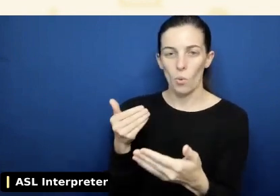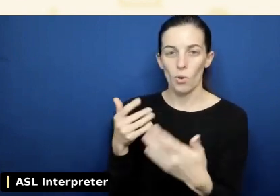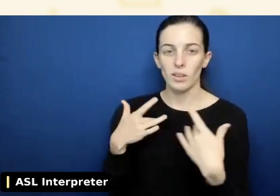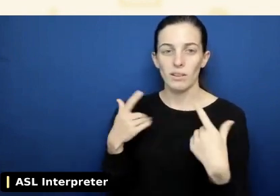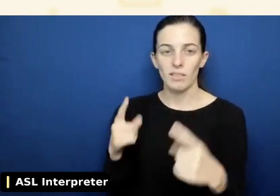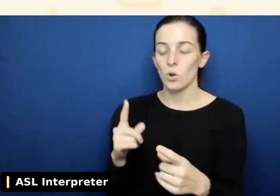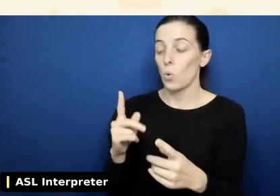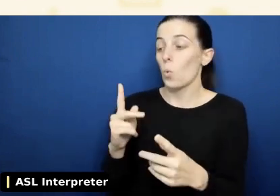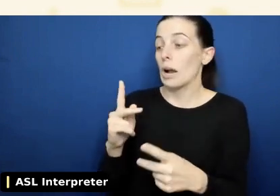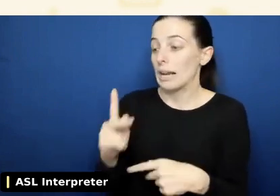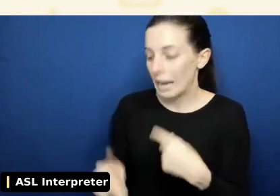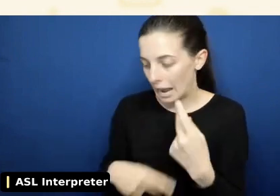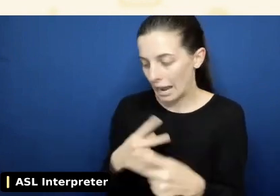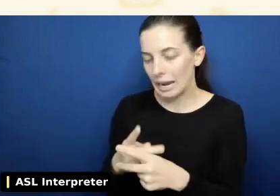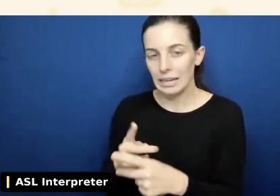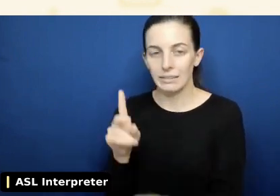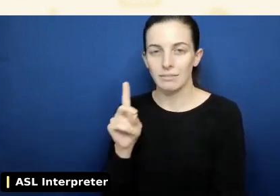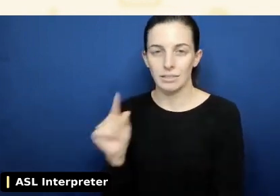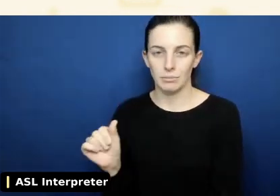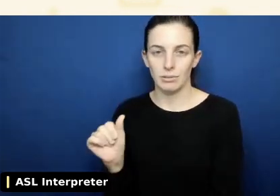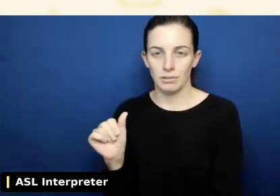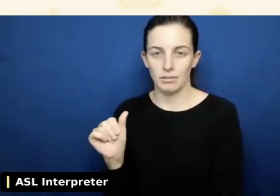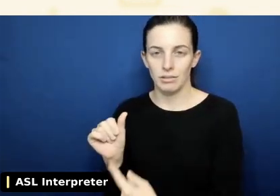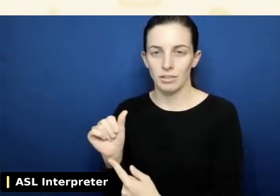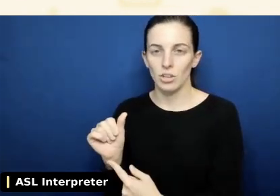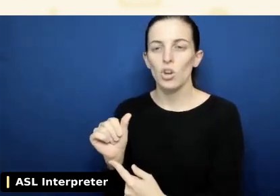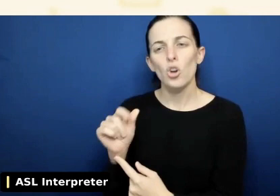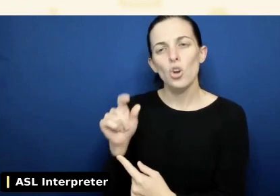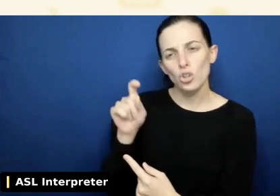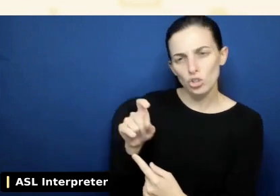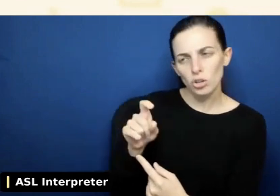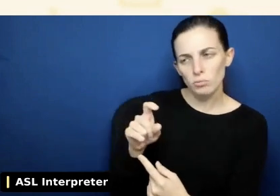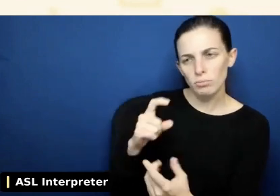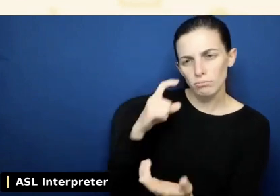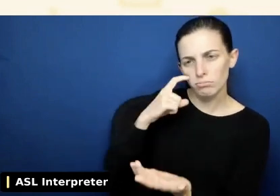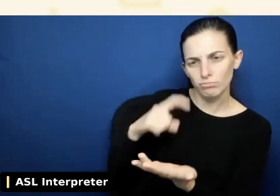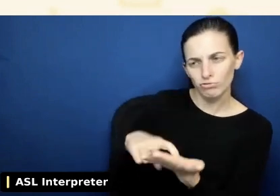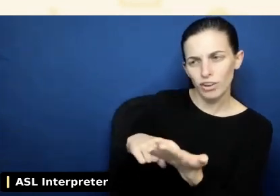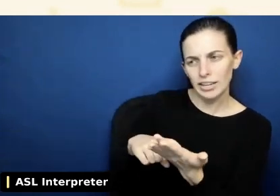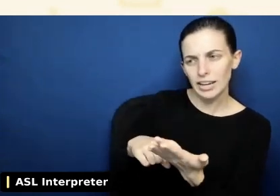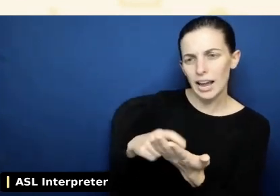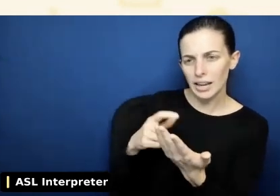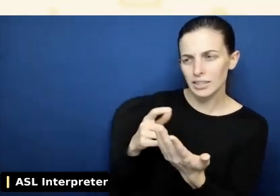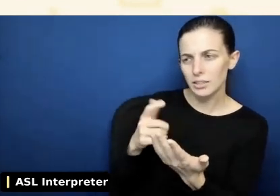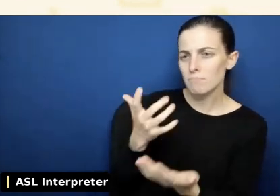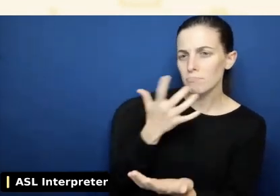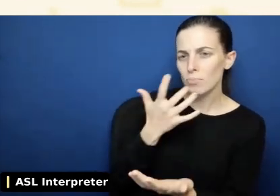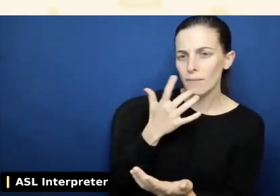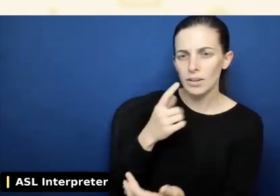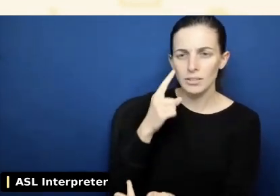We need to be aware of the anonymity, but also maybe privacy, GDPR.